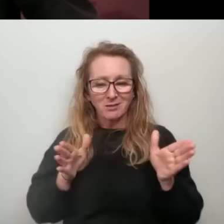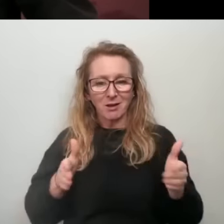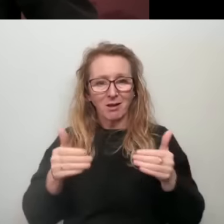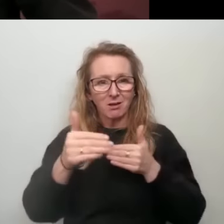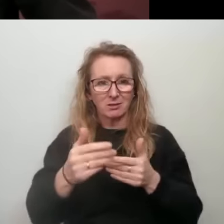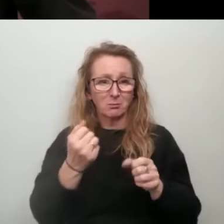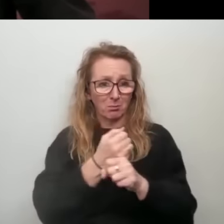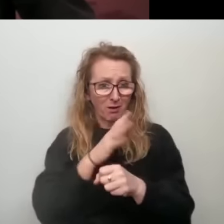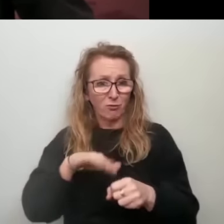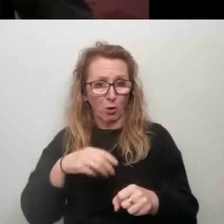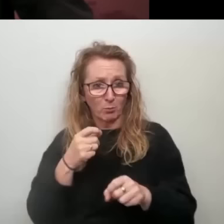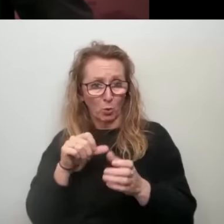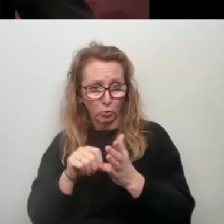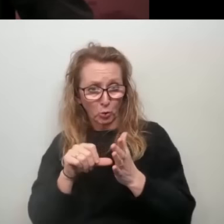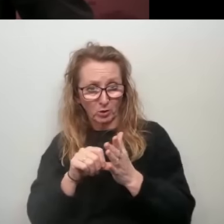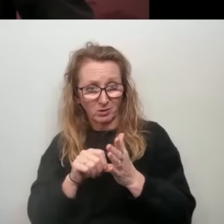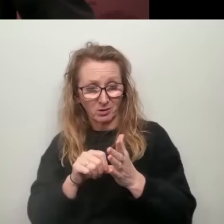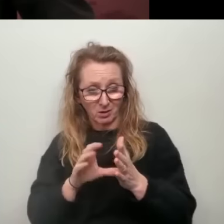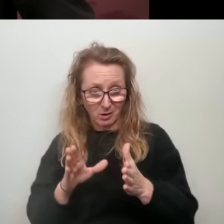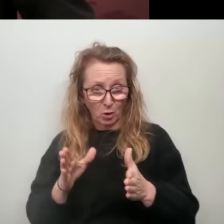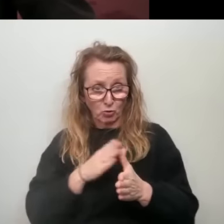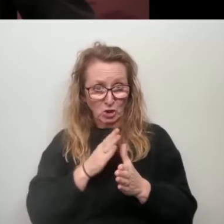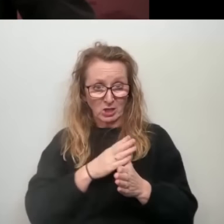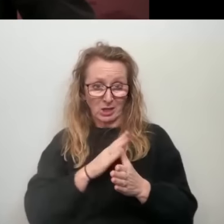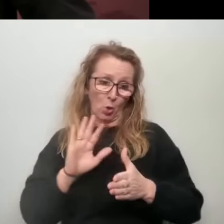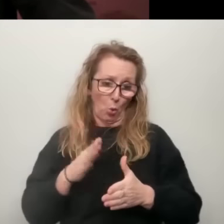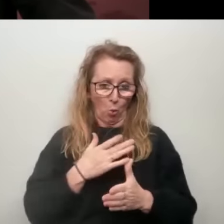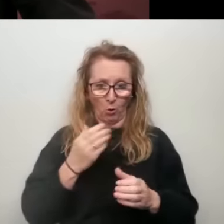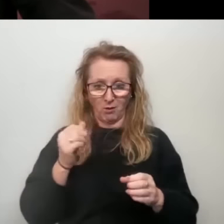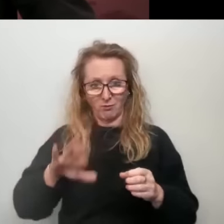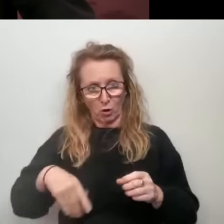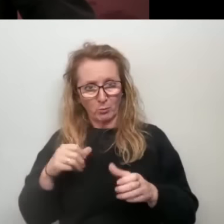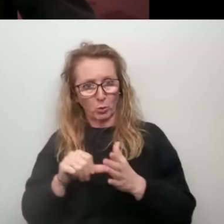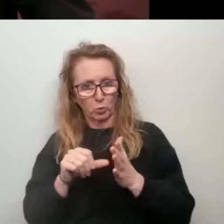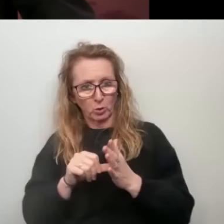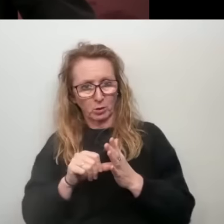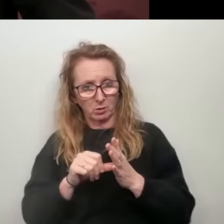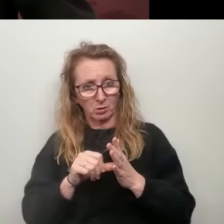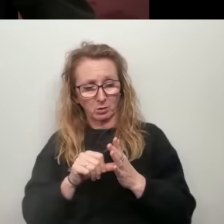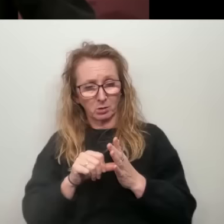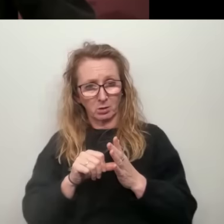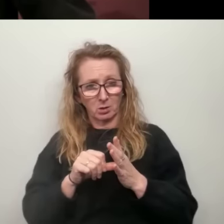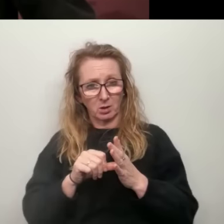So originally those pieces were all made outta wood. And so it would of course seem to make sense